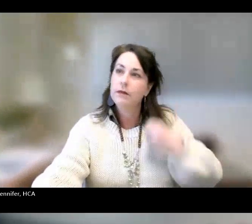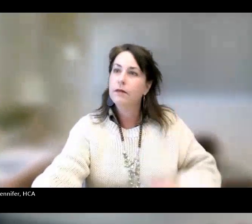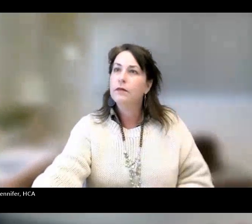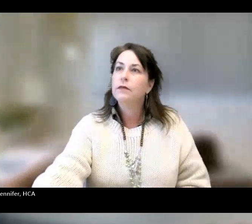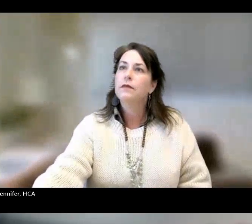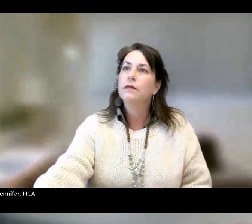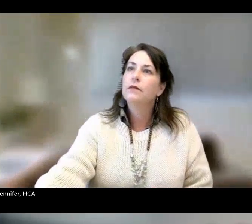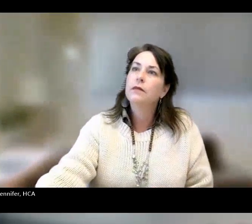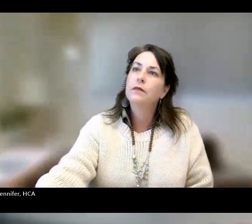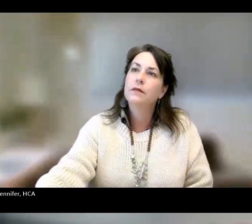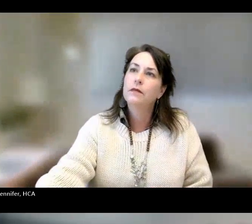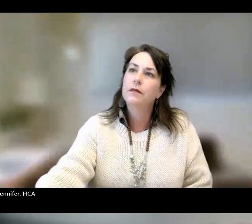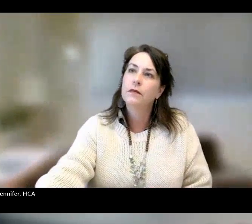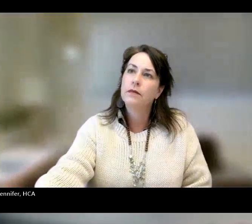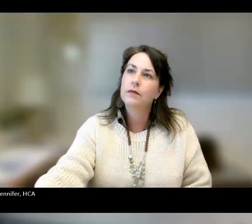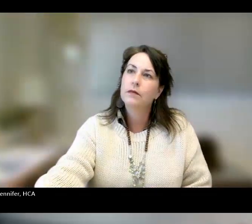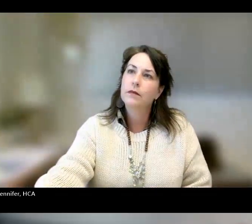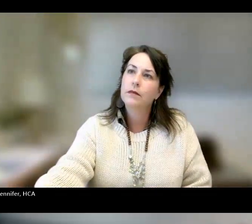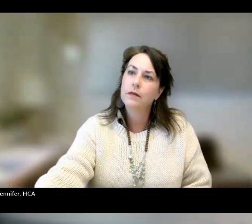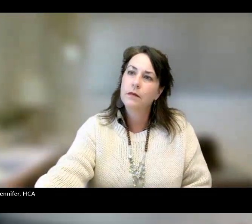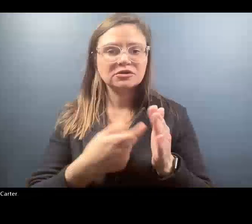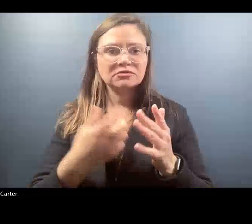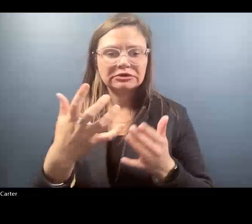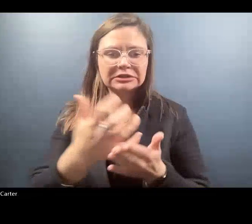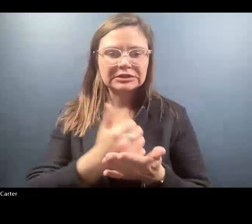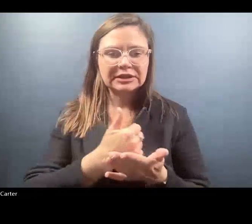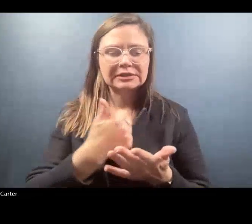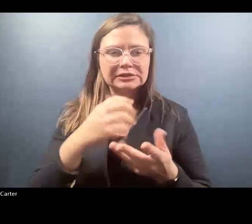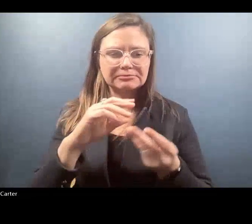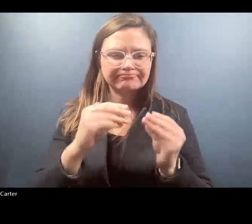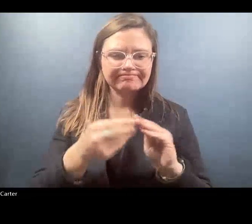One challenge that we came across as we were trying to gather some statistical